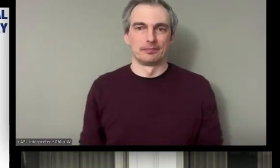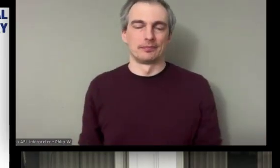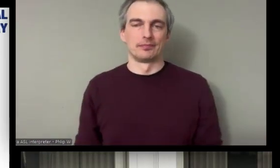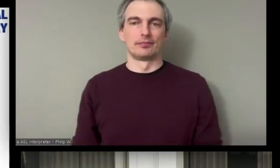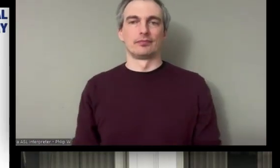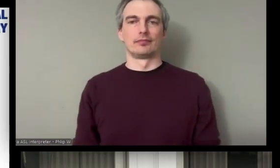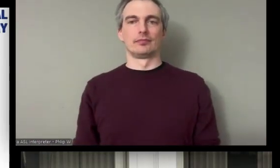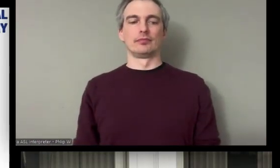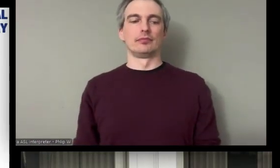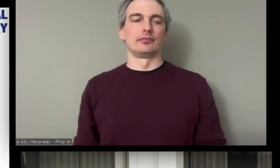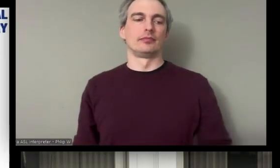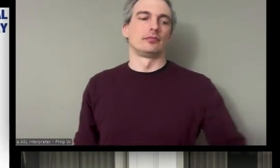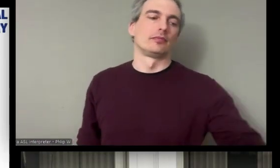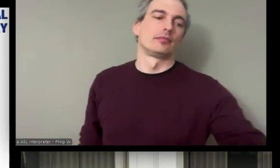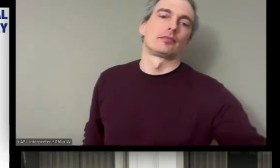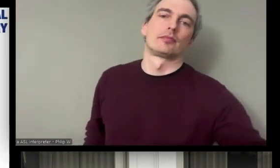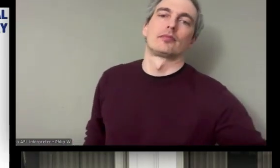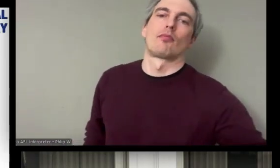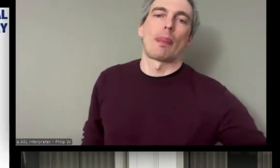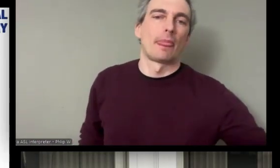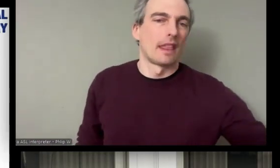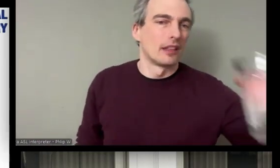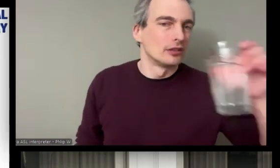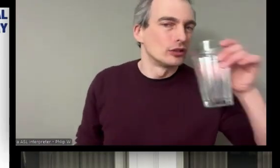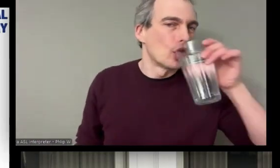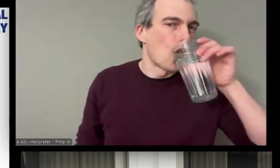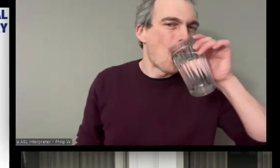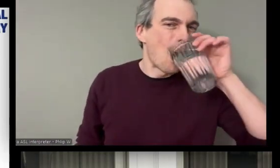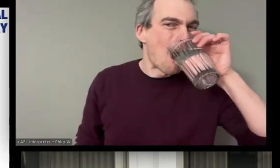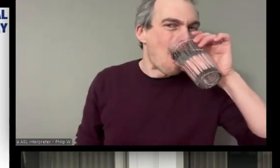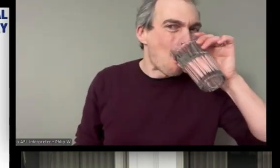I guess biggest passion. I've spent over 20 years working on accessibility.